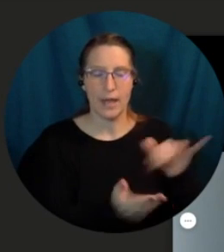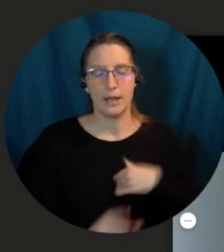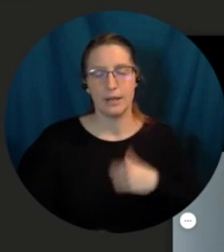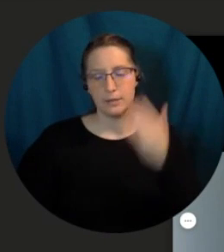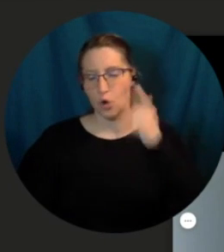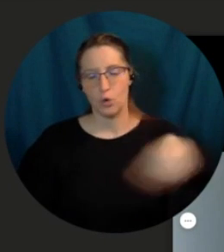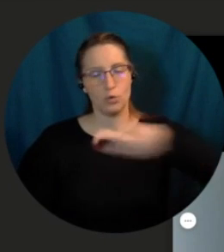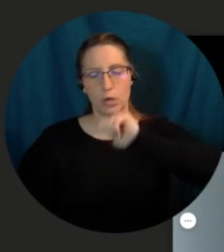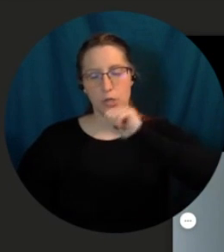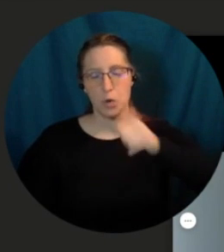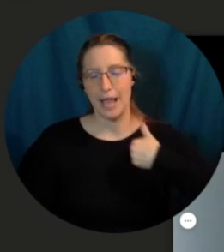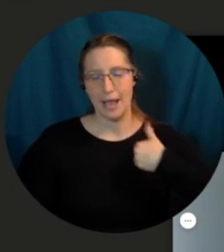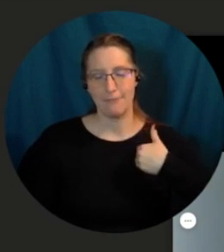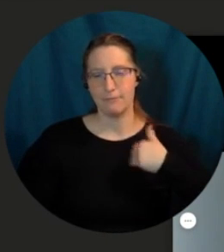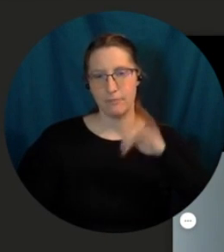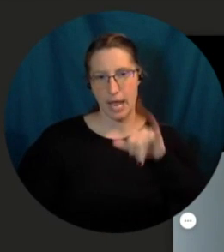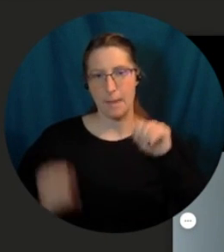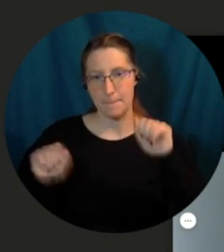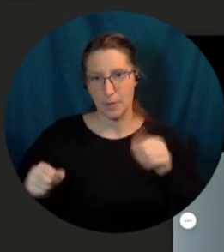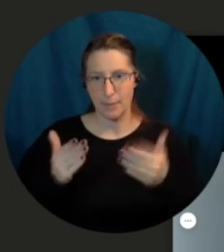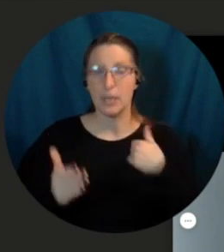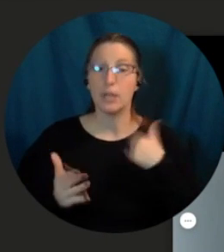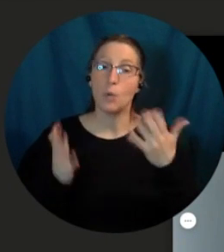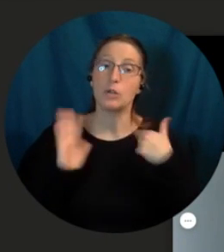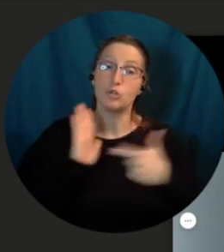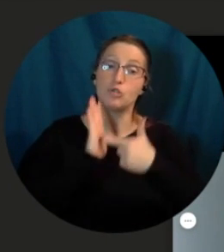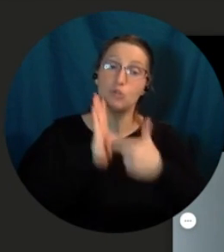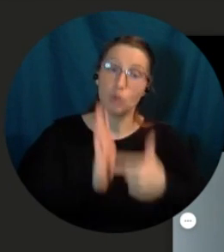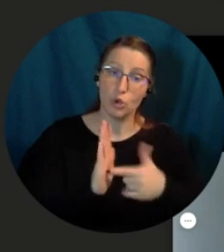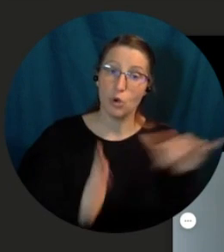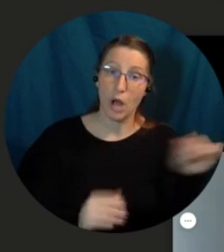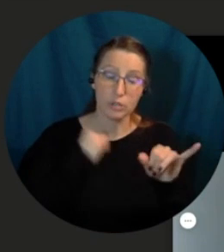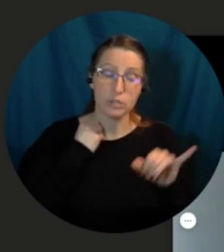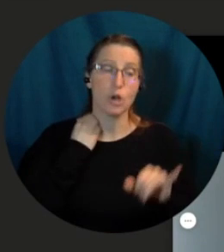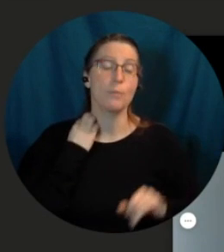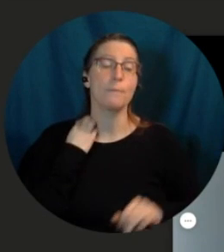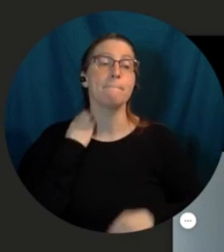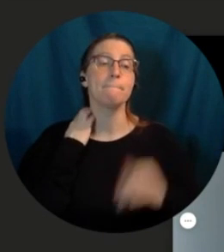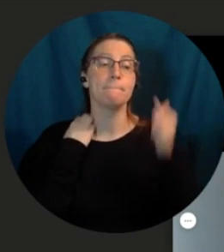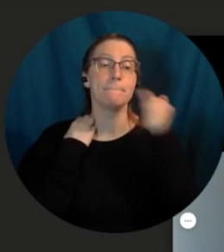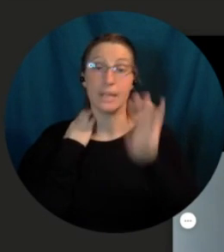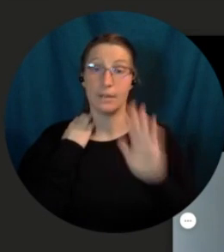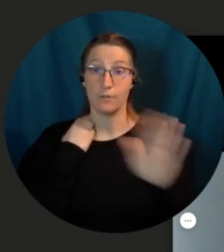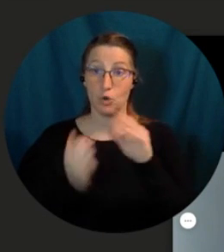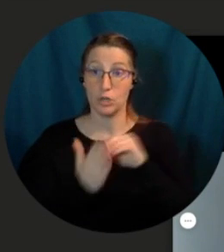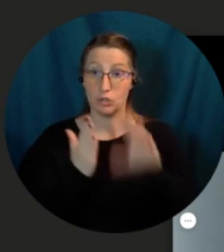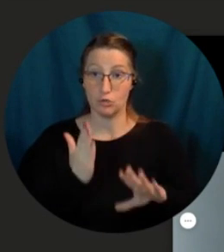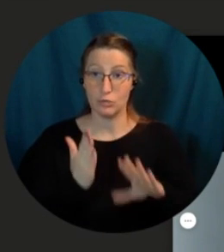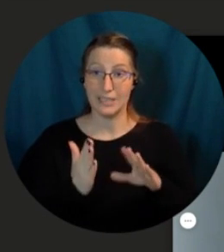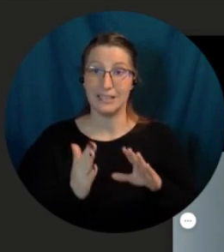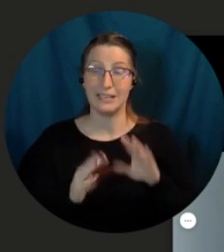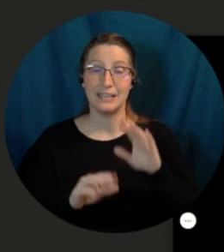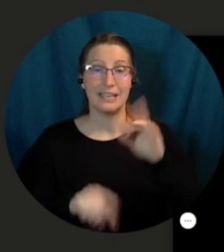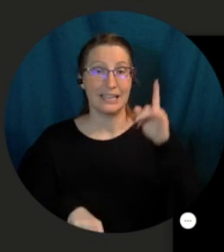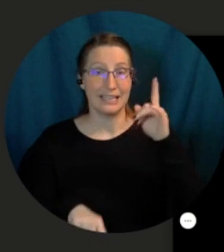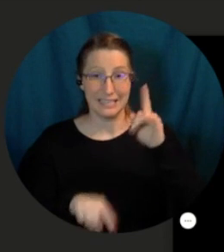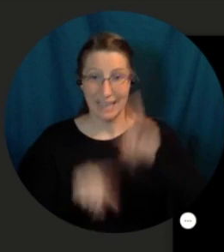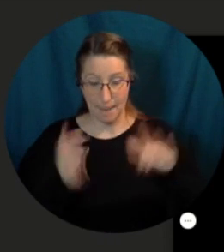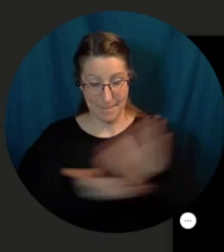And so we wanted to show you that if your student was only able to use the annotate or if your student was able